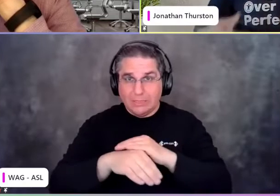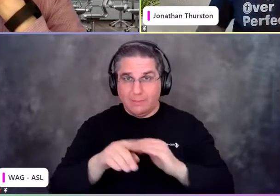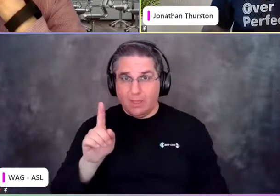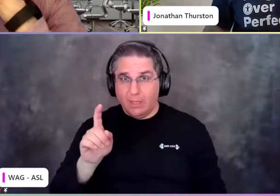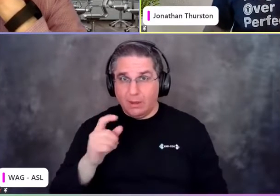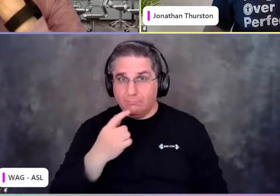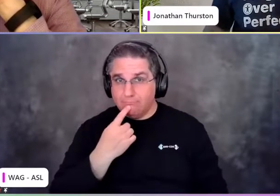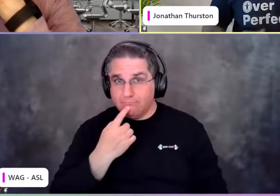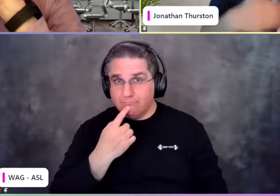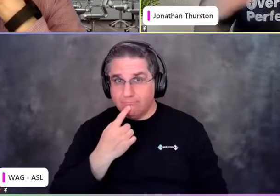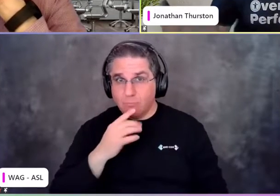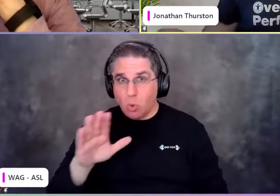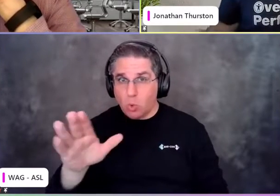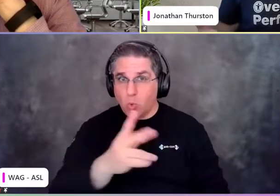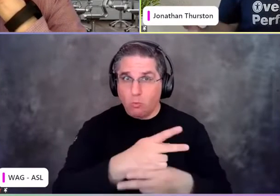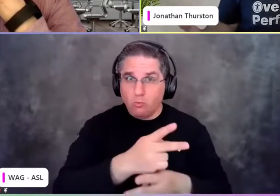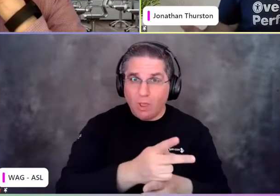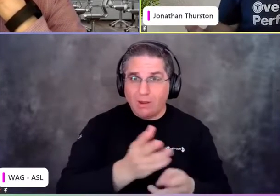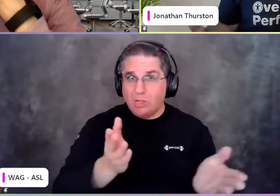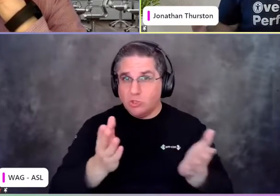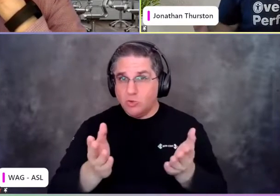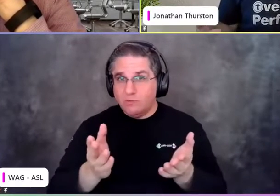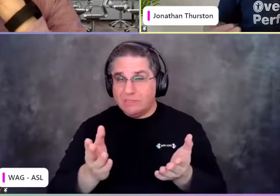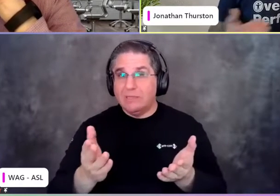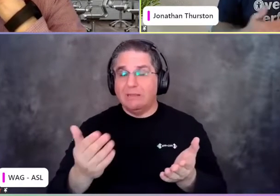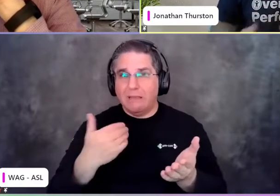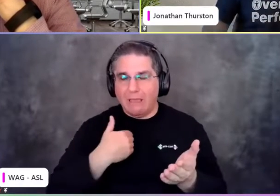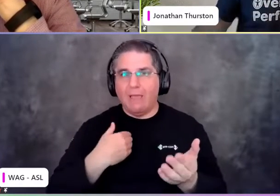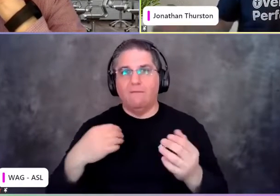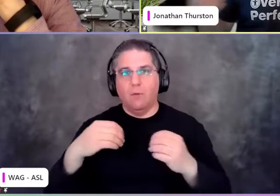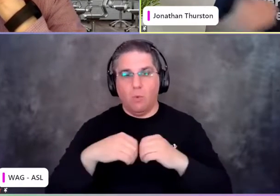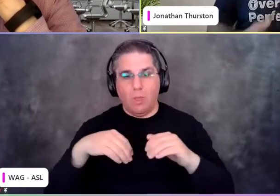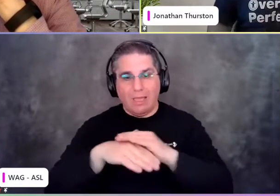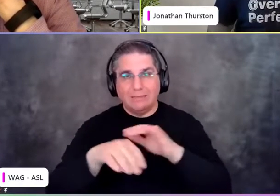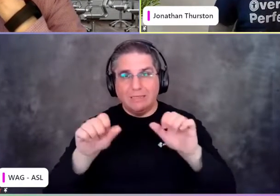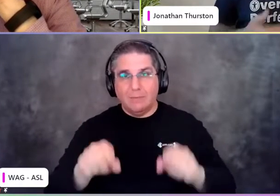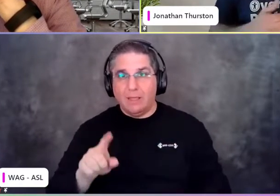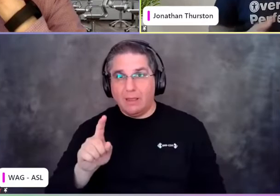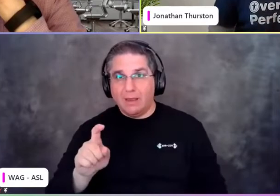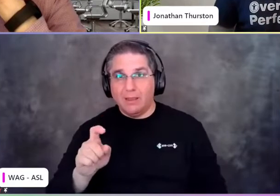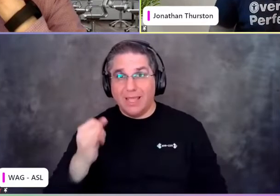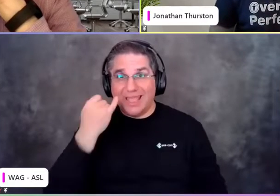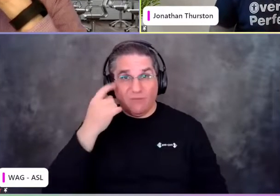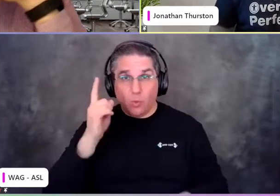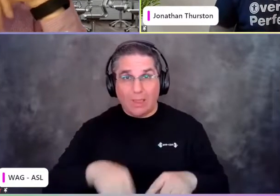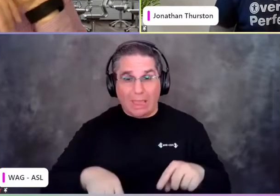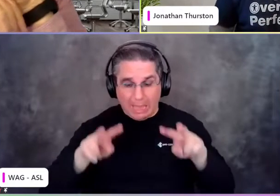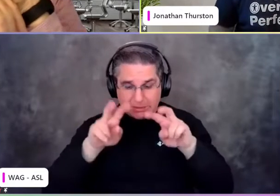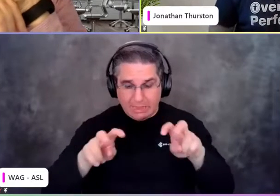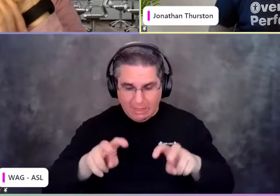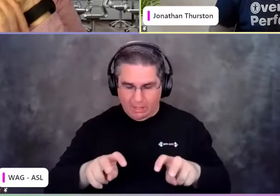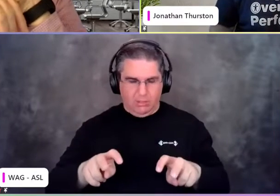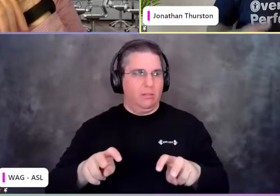procuring, and whether they embrace accessibility or not? Whether they're accessible or not? What does that process